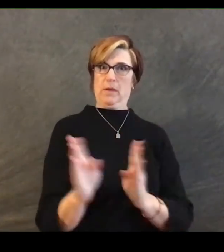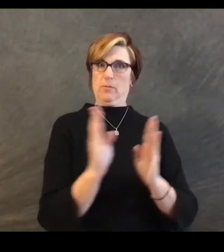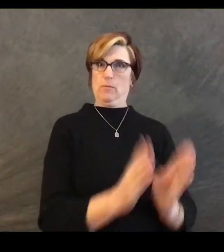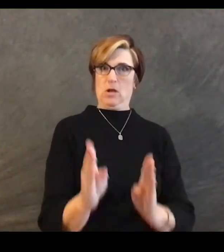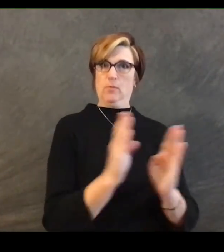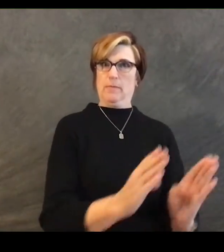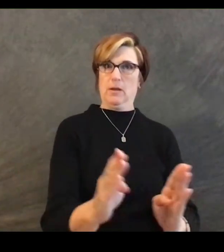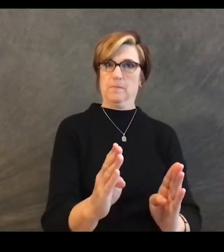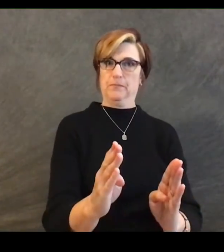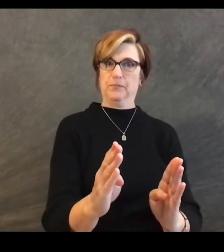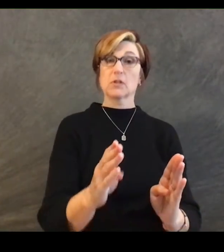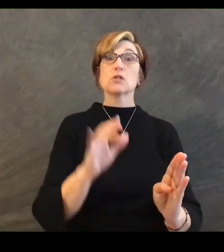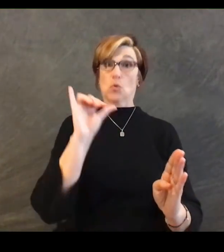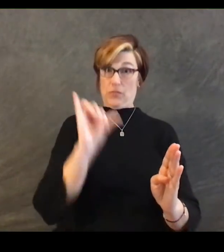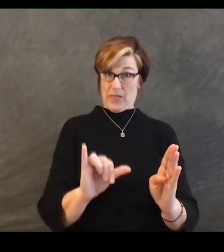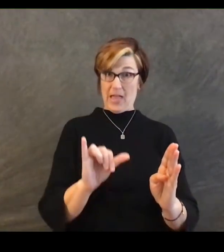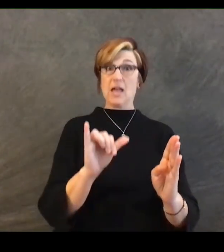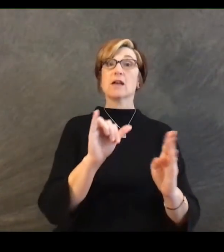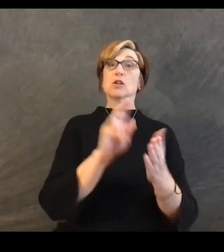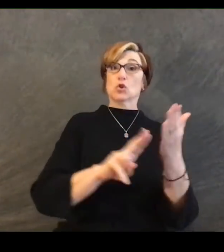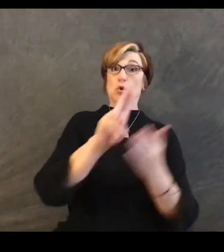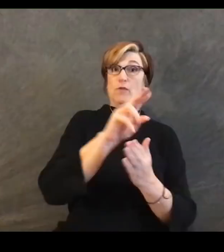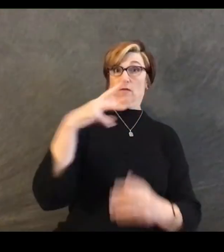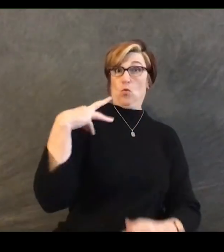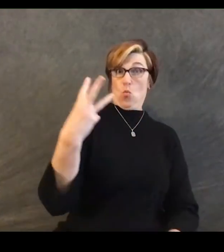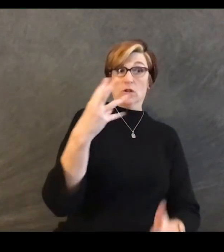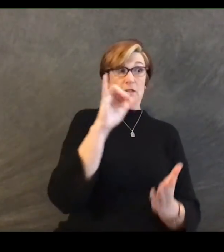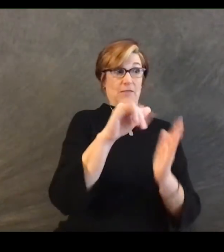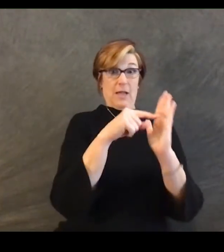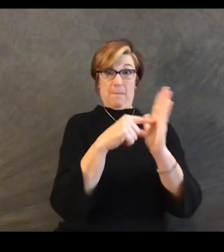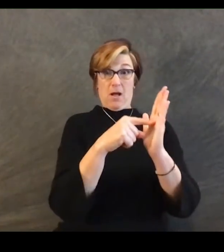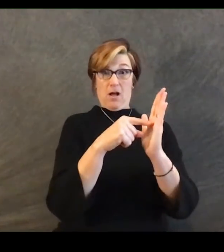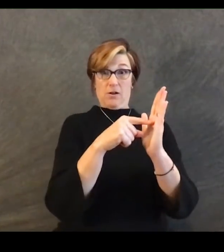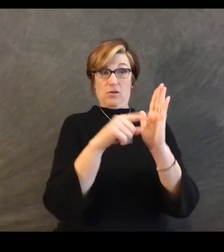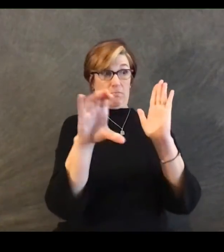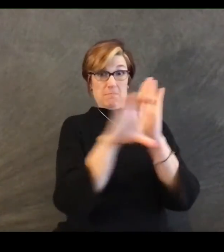that we are looking at now that provides us the most detail of the time course